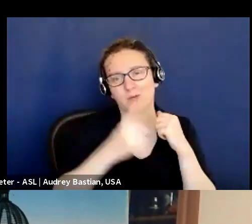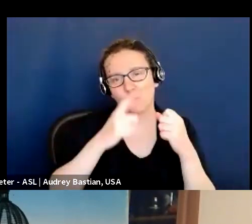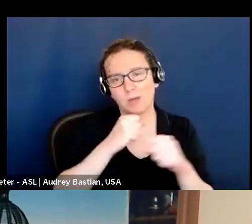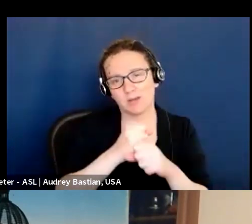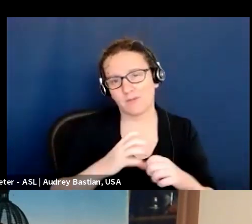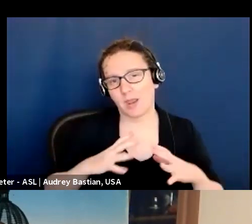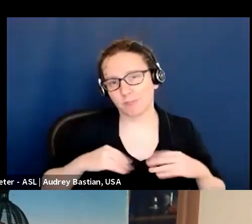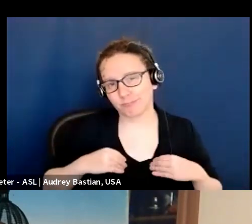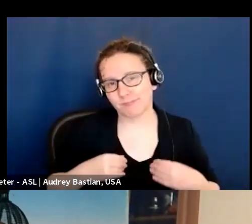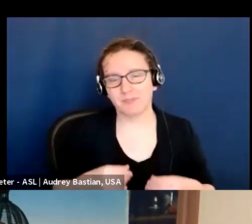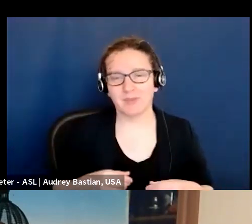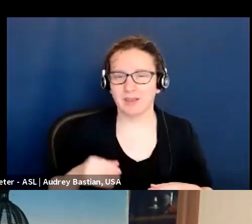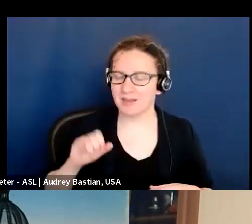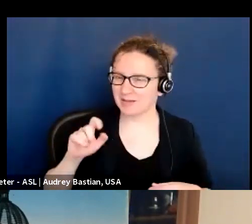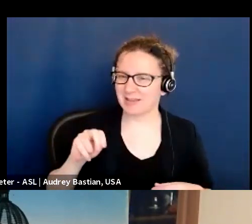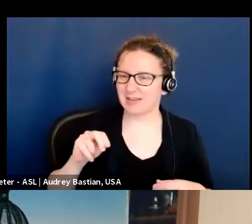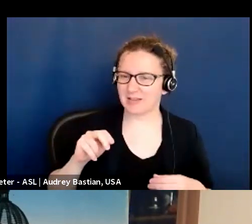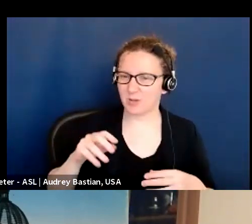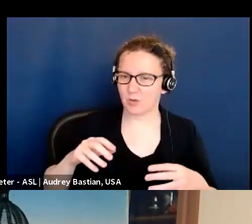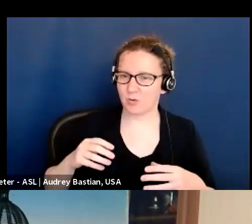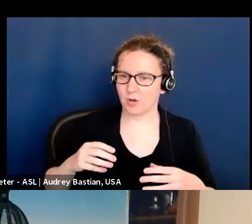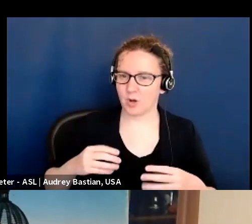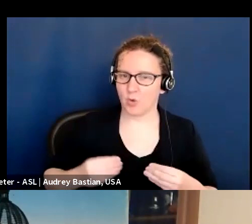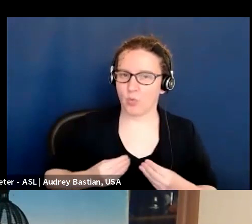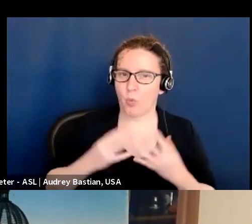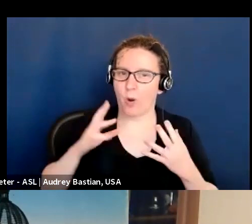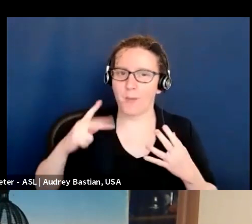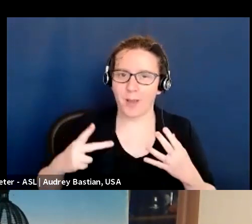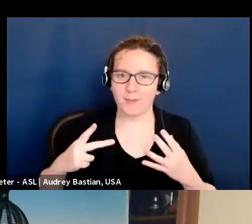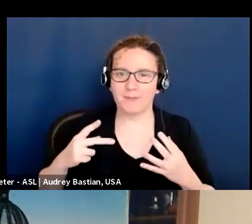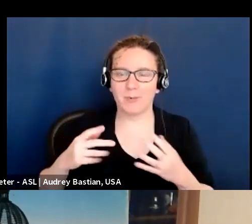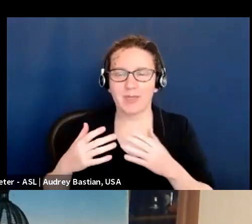they kind of warmed up to the country, too. That's good. It's good that you were able